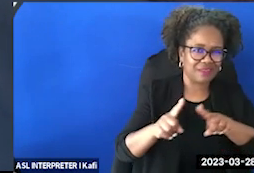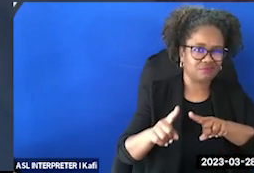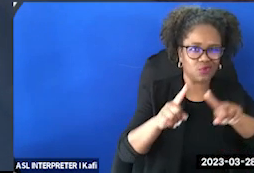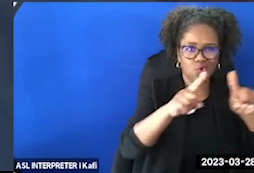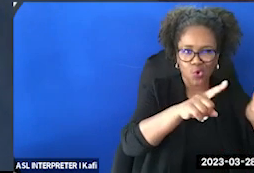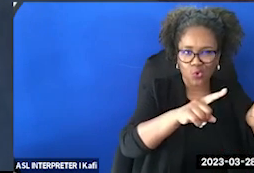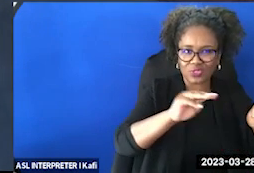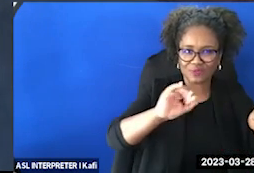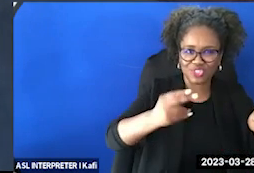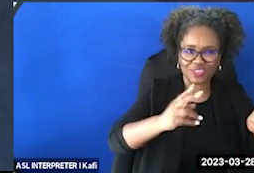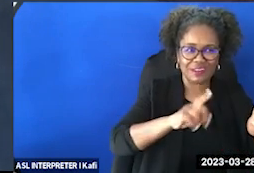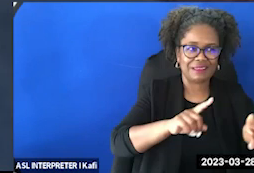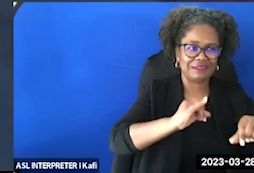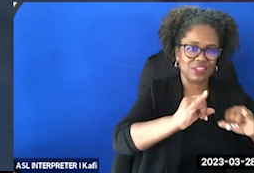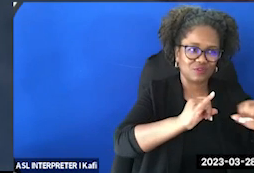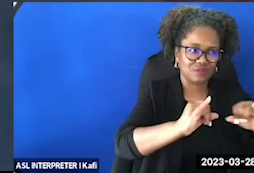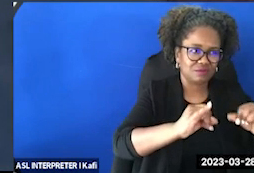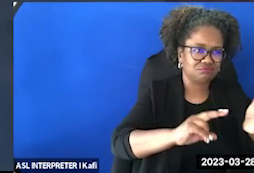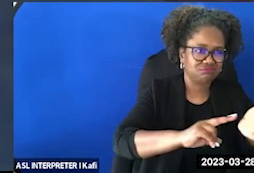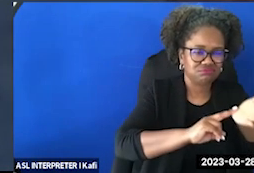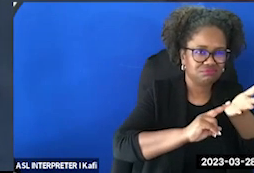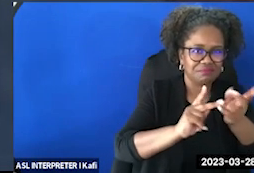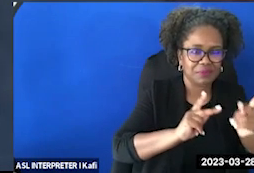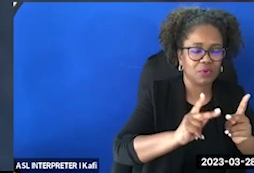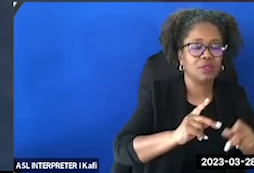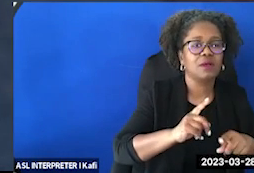Debbie Stine, Science & Technology Policy Academy: So what I recommend that people do is that they go to